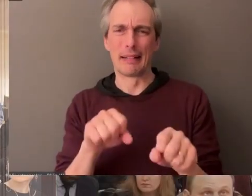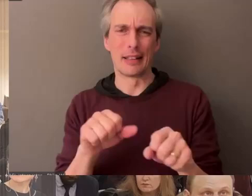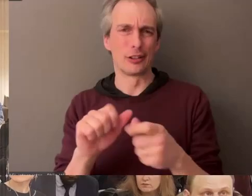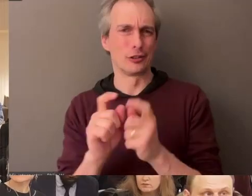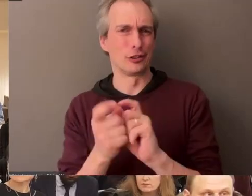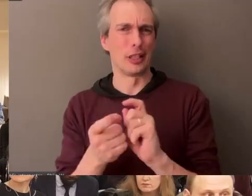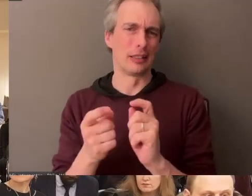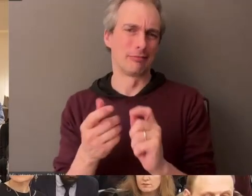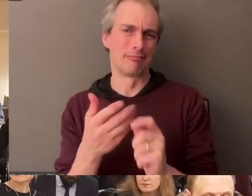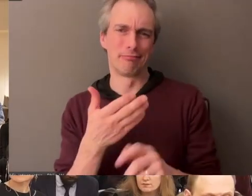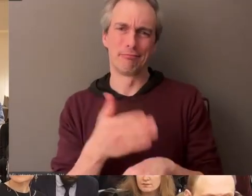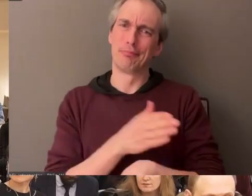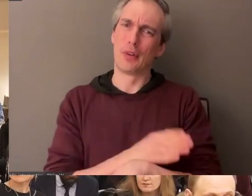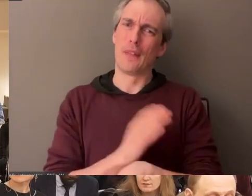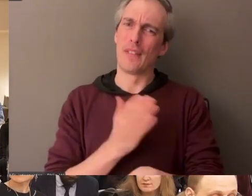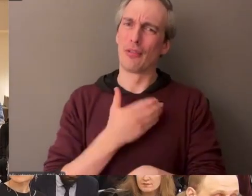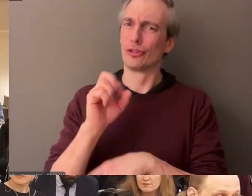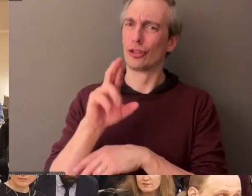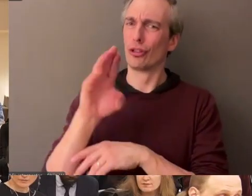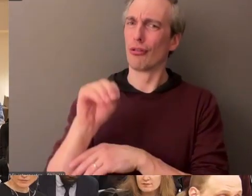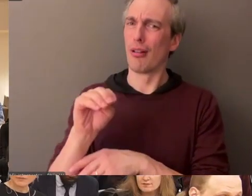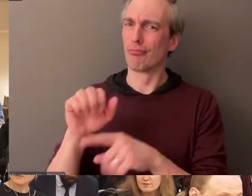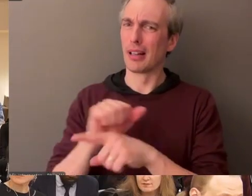So... My inference was totally wrong.